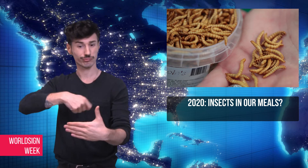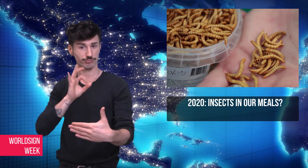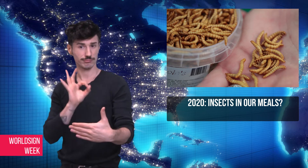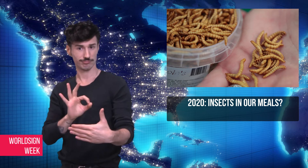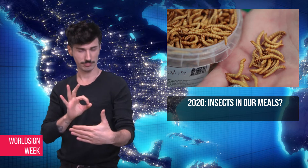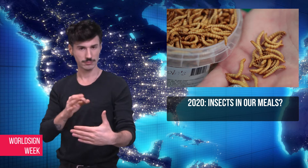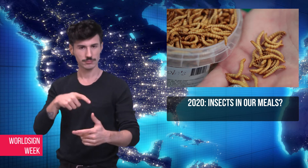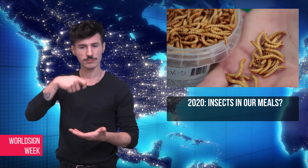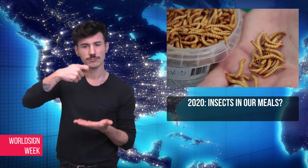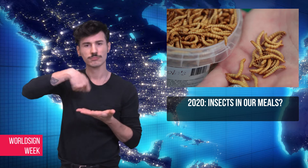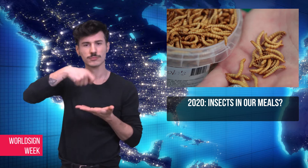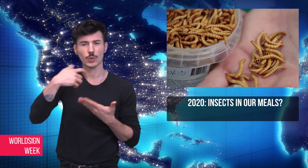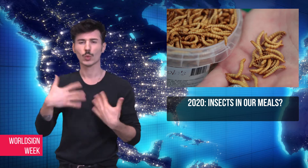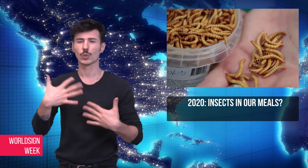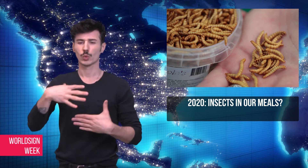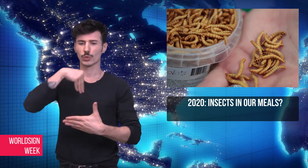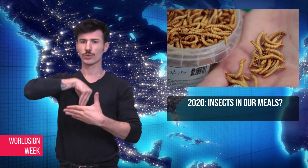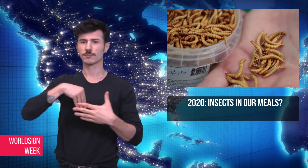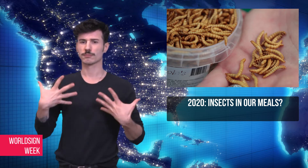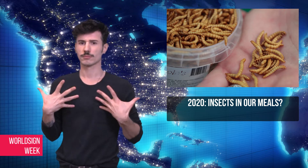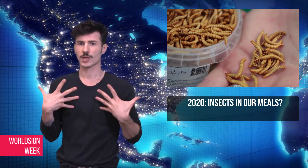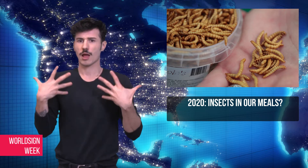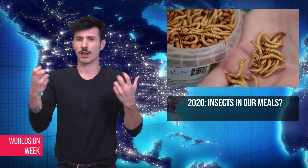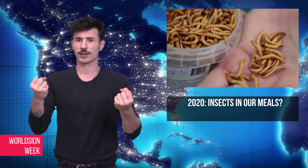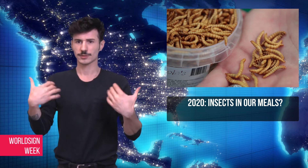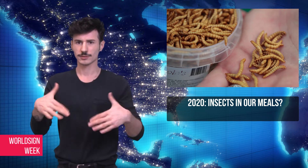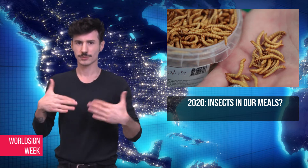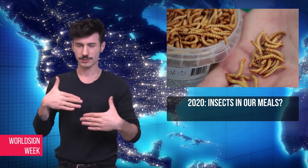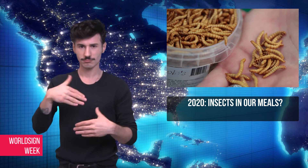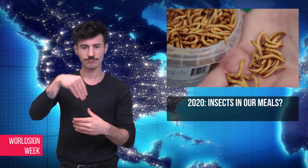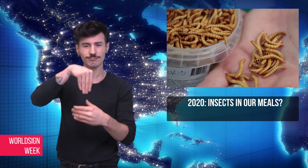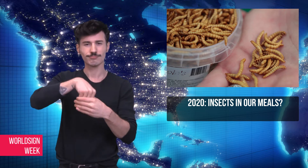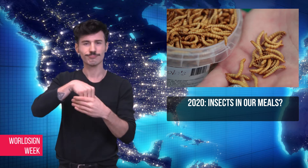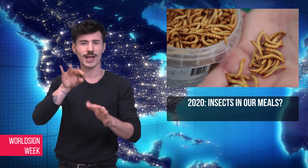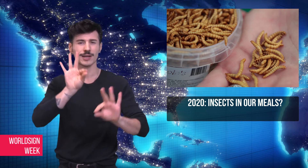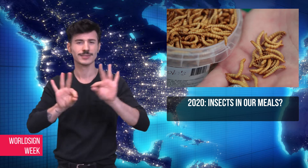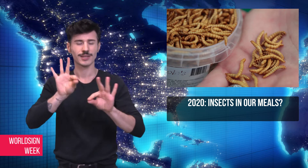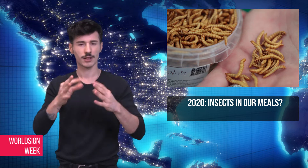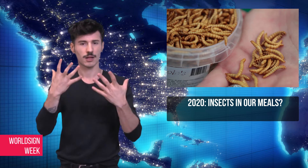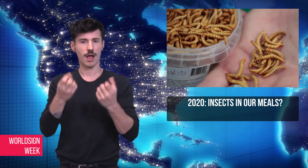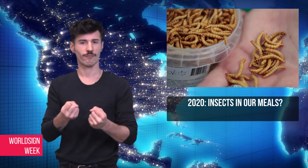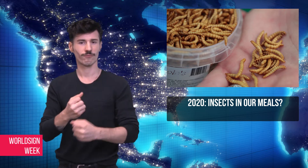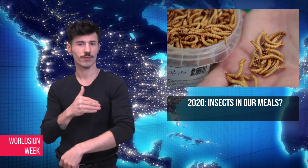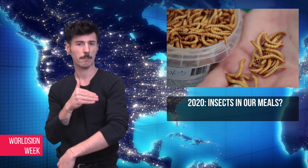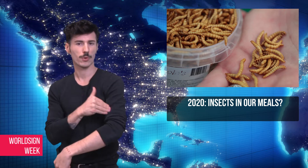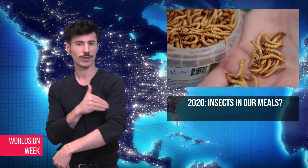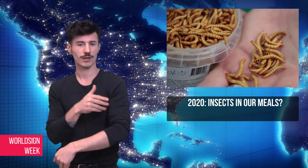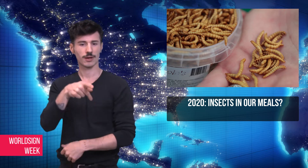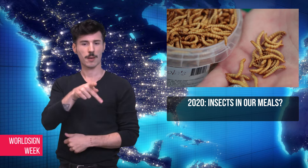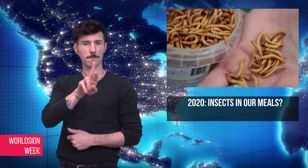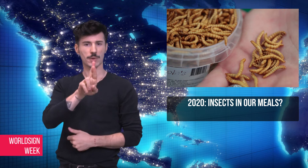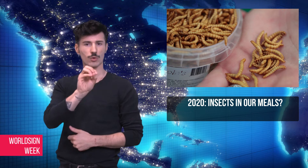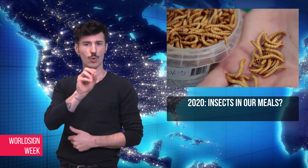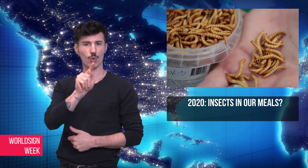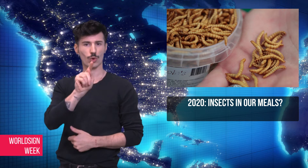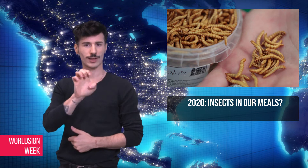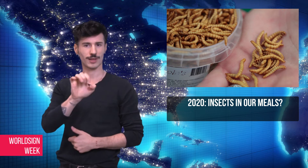Insects, if properly prepared and cooked, are very healthy to eat.